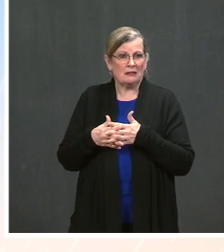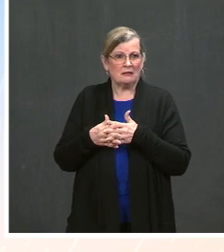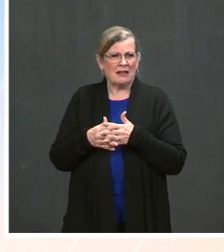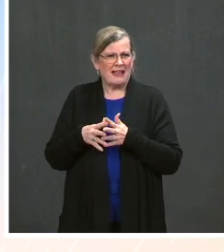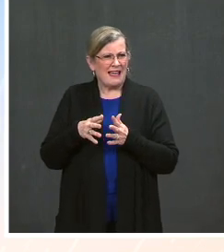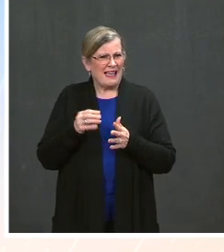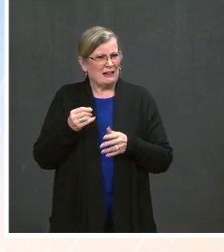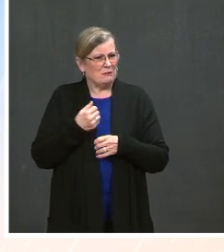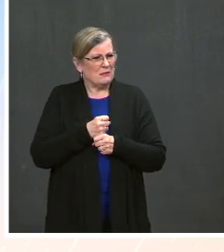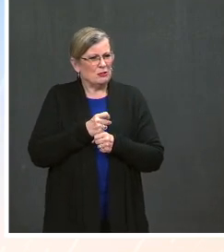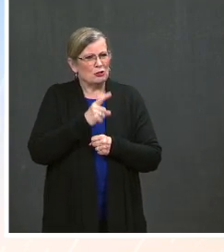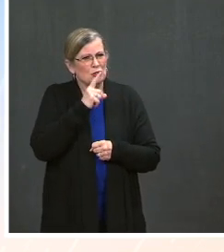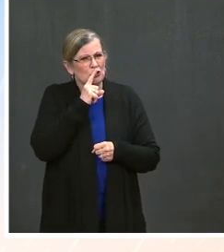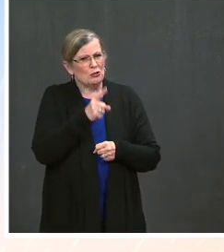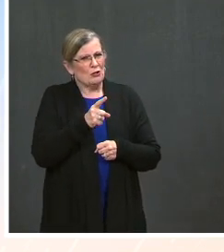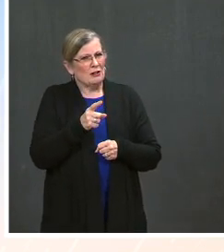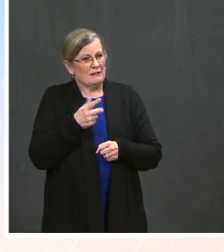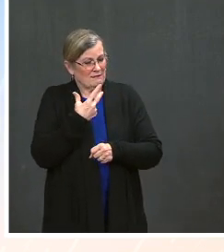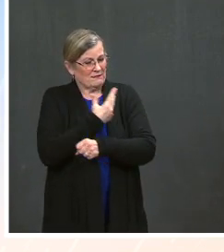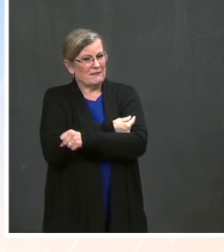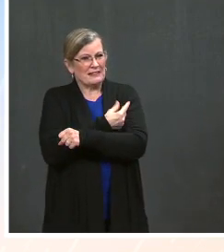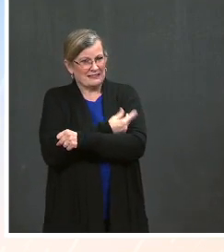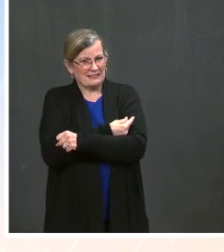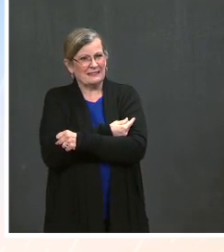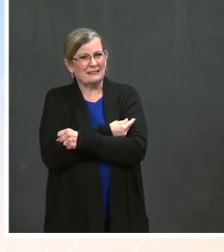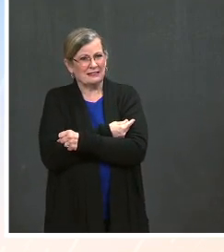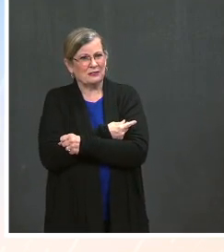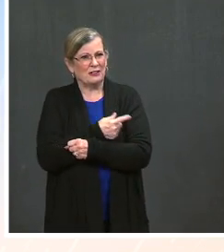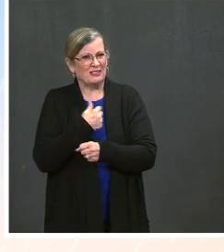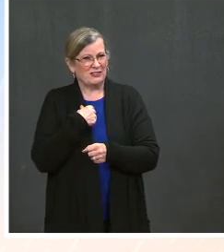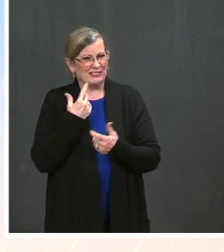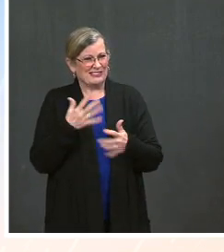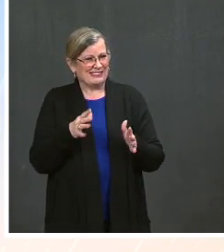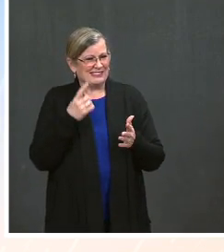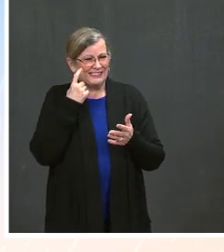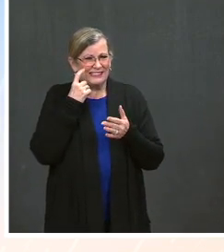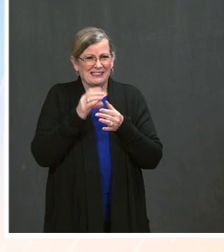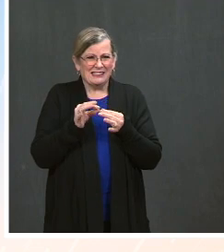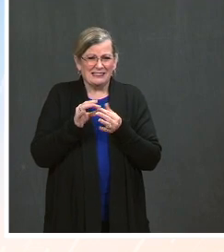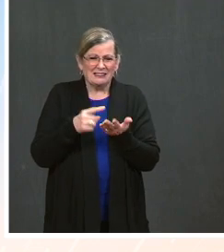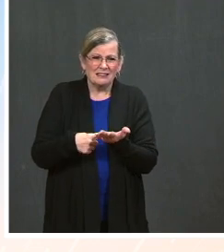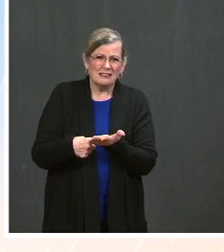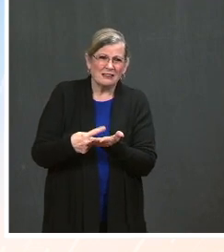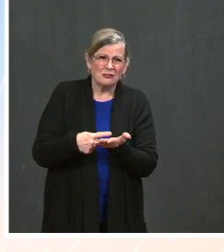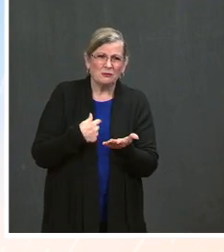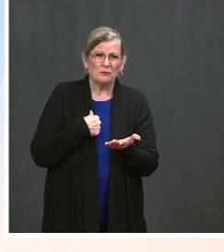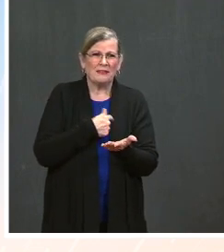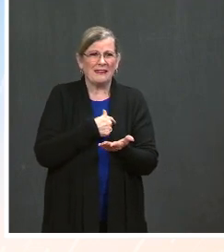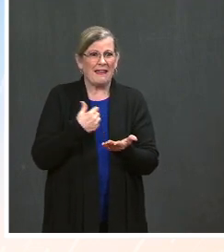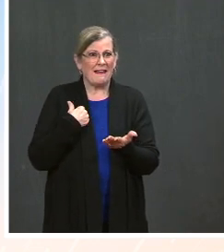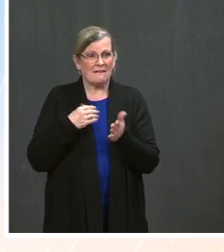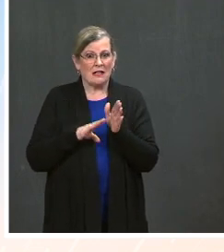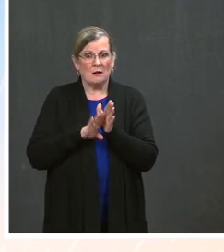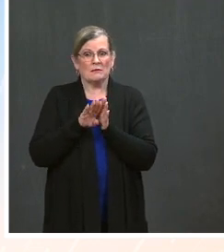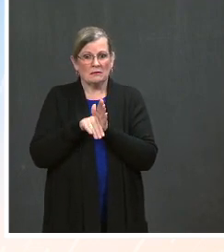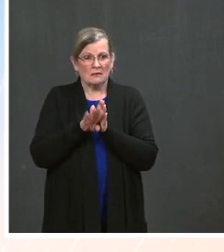As we've seen, as we've been talking about a little bit in this briefing, we know there are going to be ups and downs in that, and we've seen some areas where the vaccinate- --